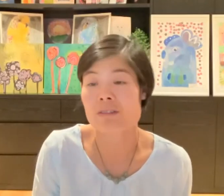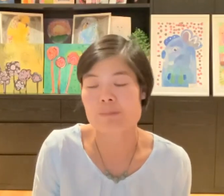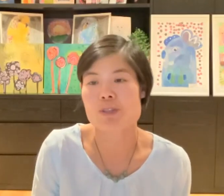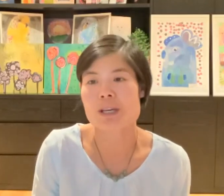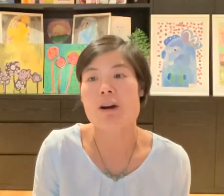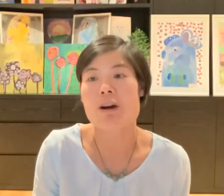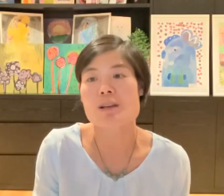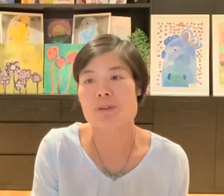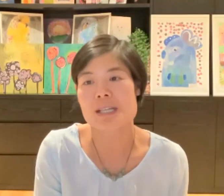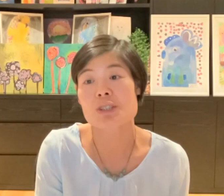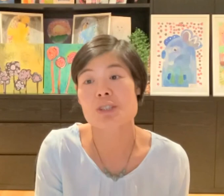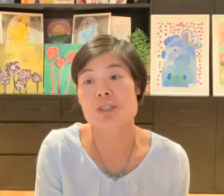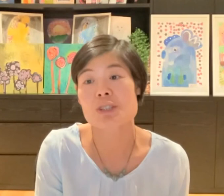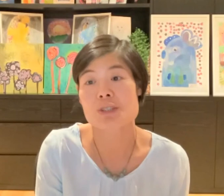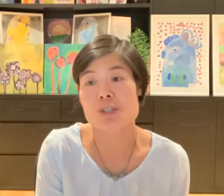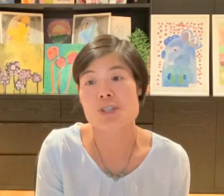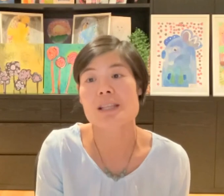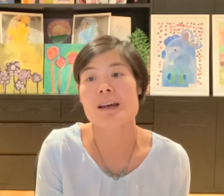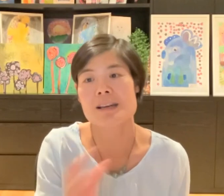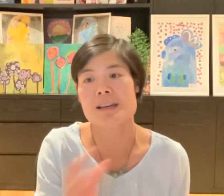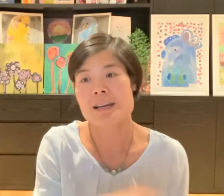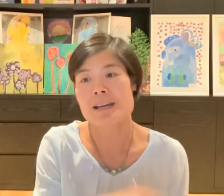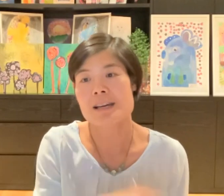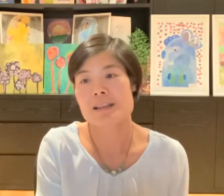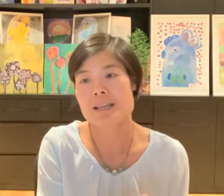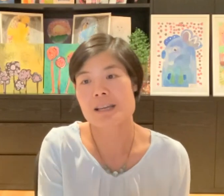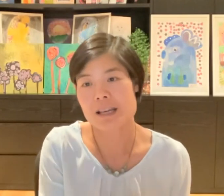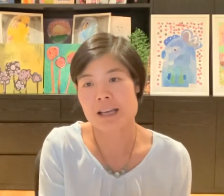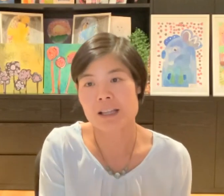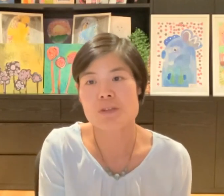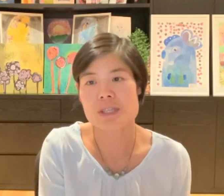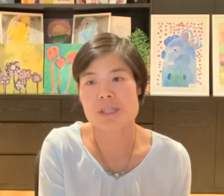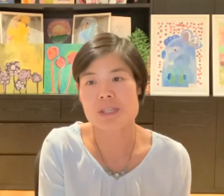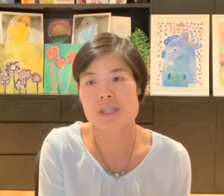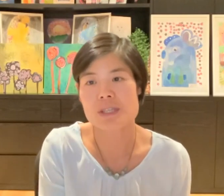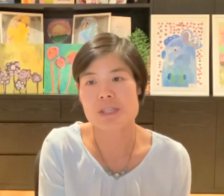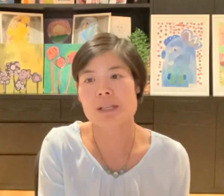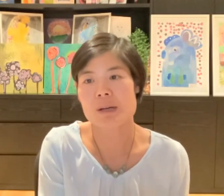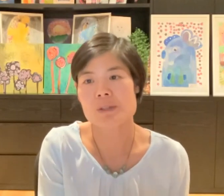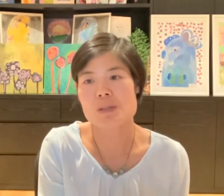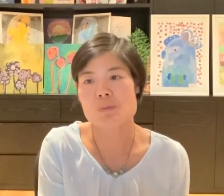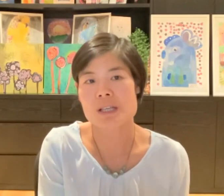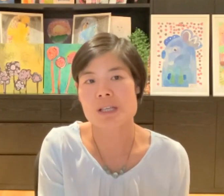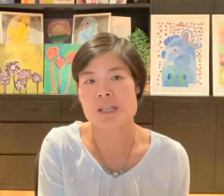There are particular conditions like the enlarged vestibular aqueducts where the hearing can